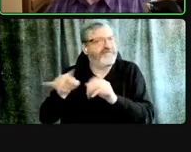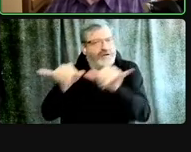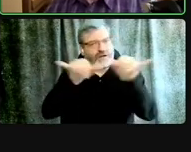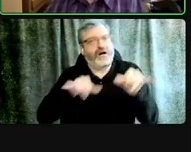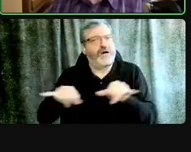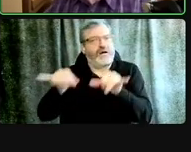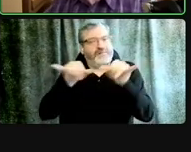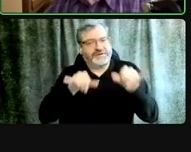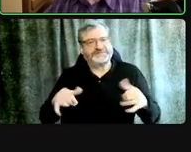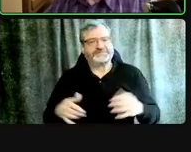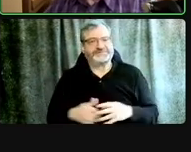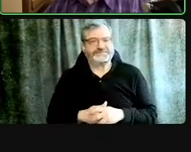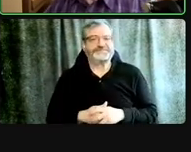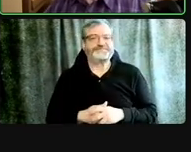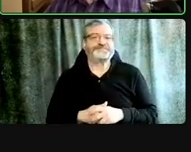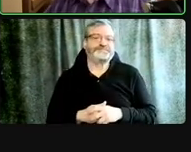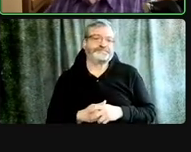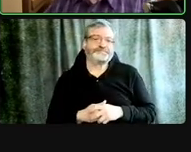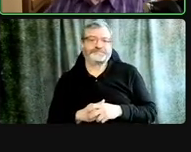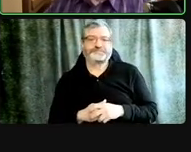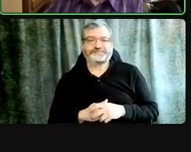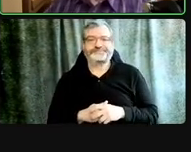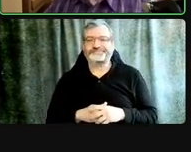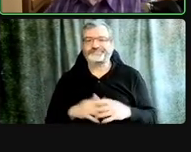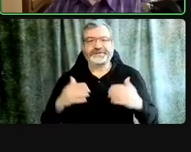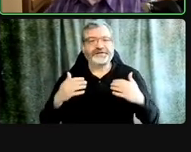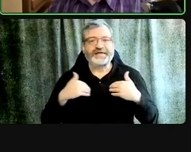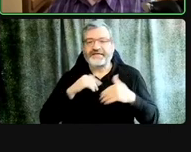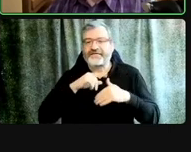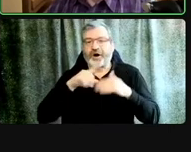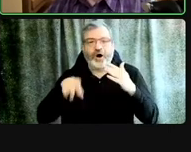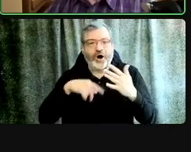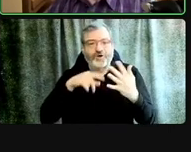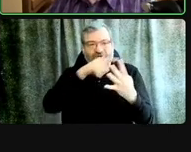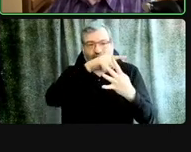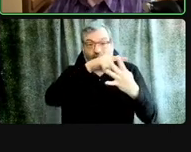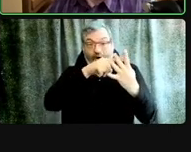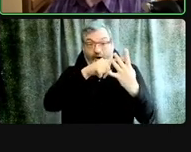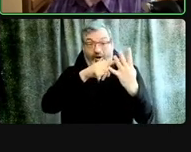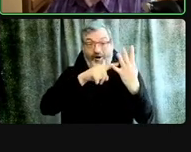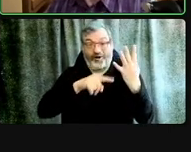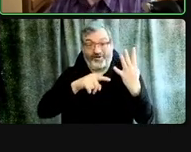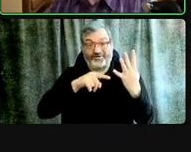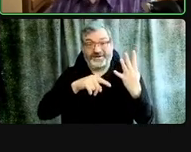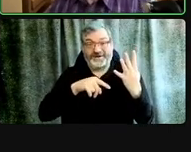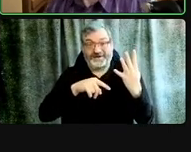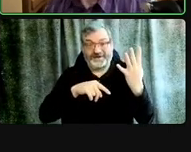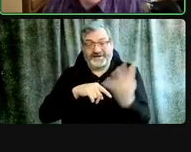And all these issues. Right. These resident back stories, these trauma responses, these mental health adaptations and these